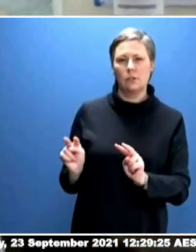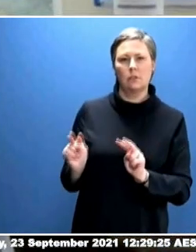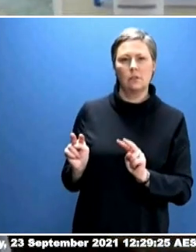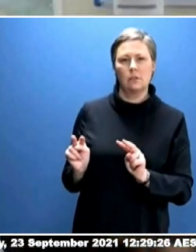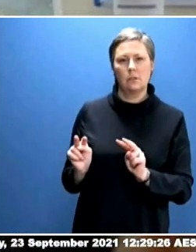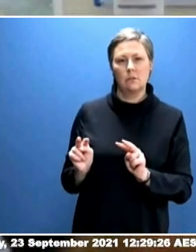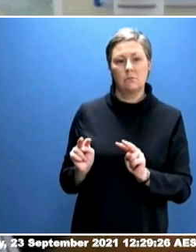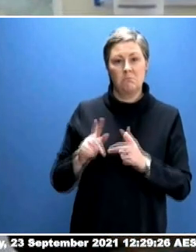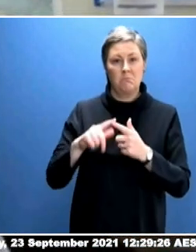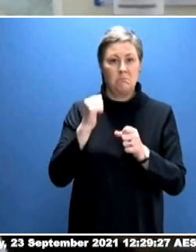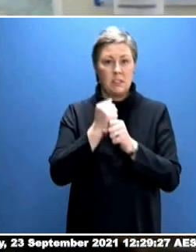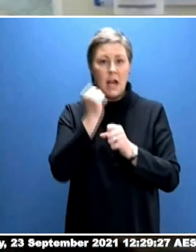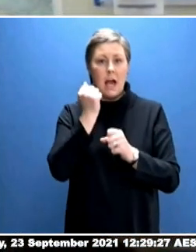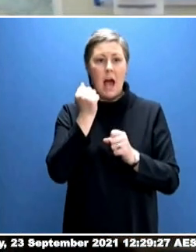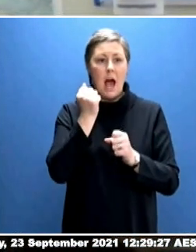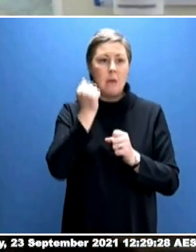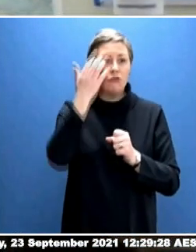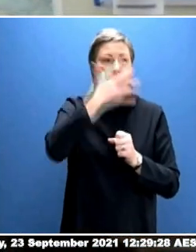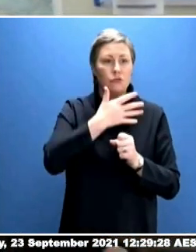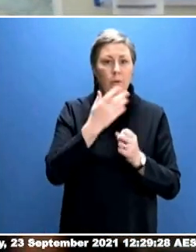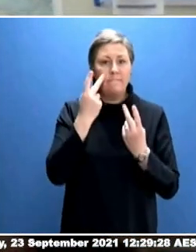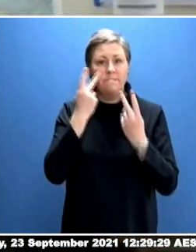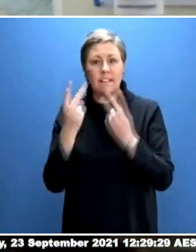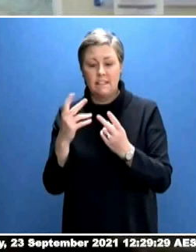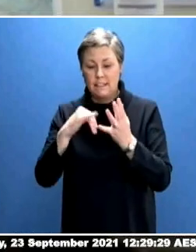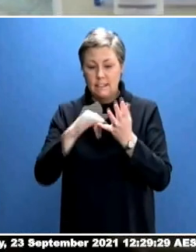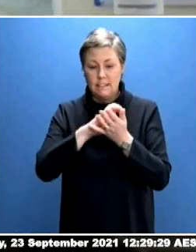Aboriginal visitor scheme, an Aboriginal child care agency,